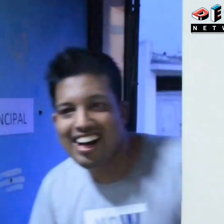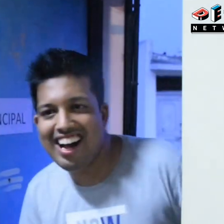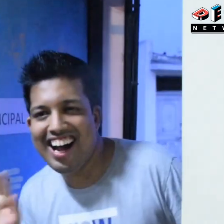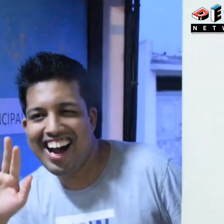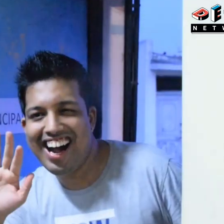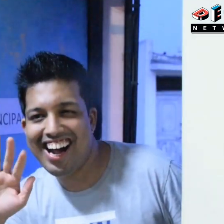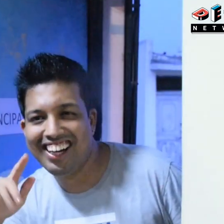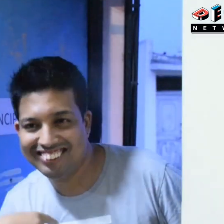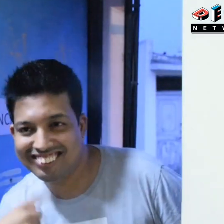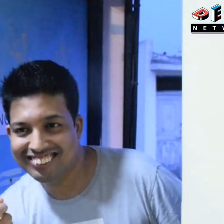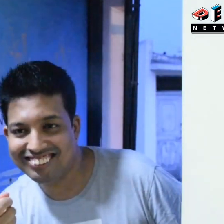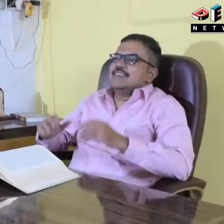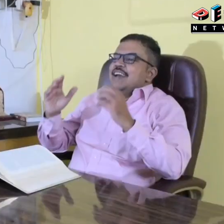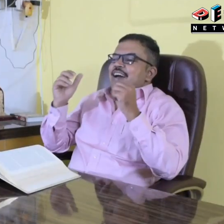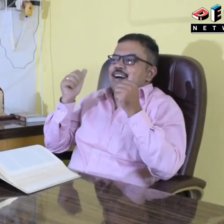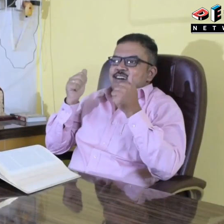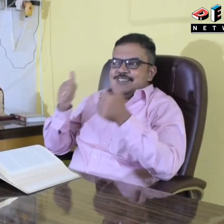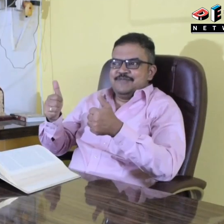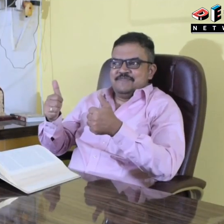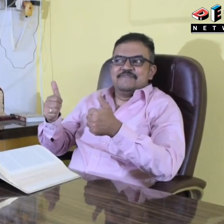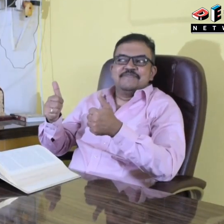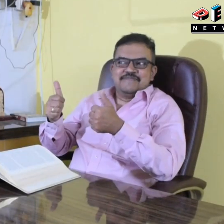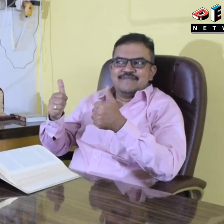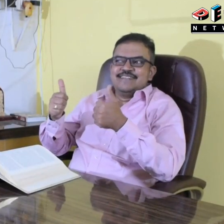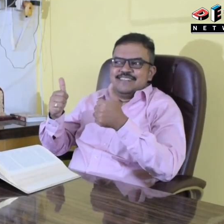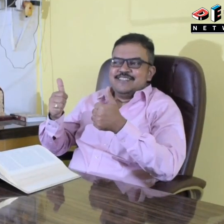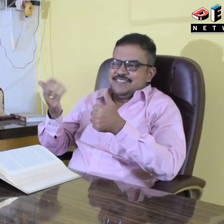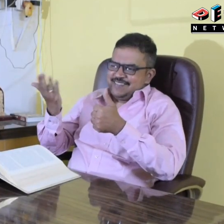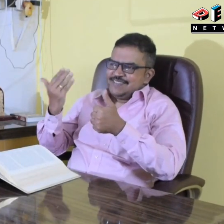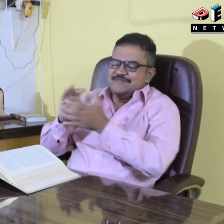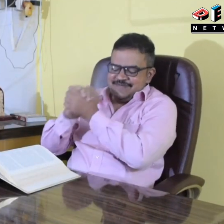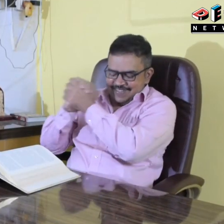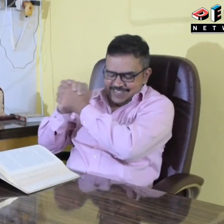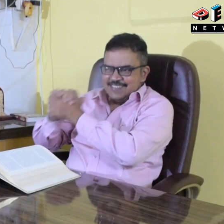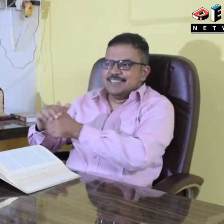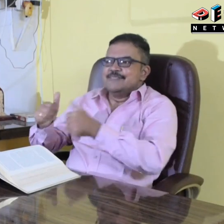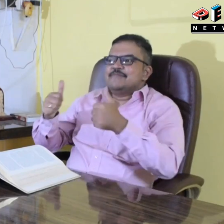Hello Dude... Fantasy, Pls come